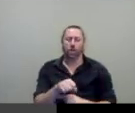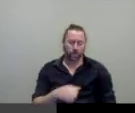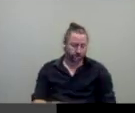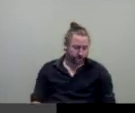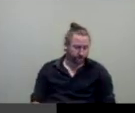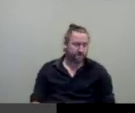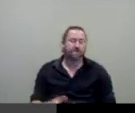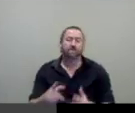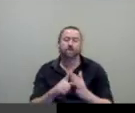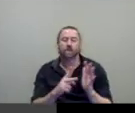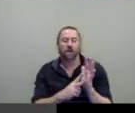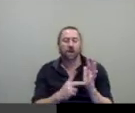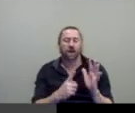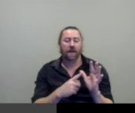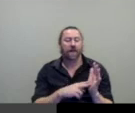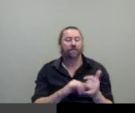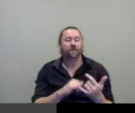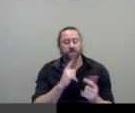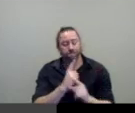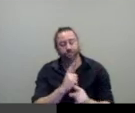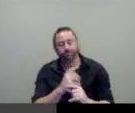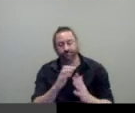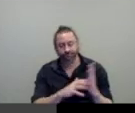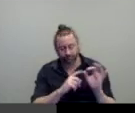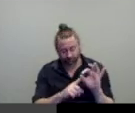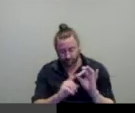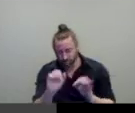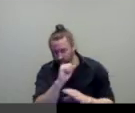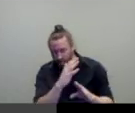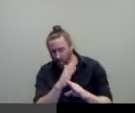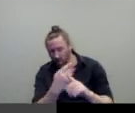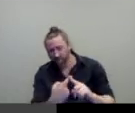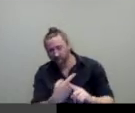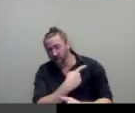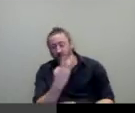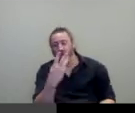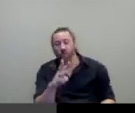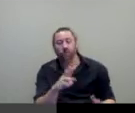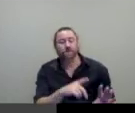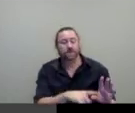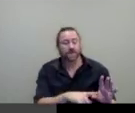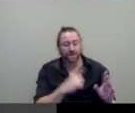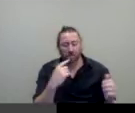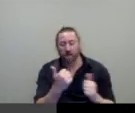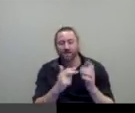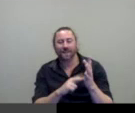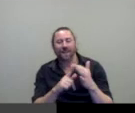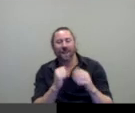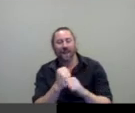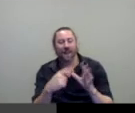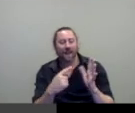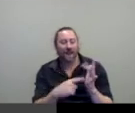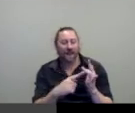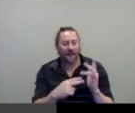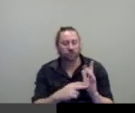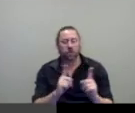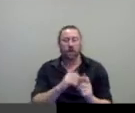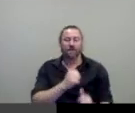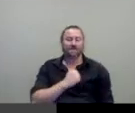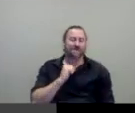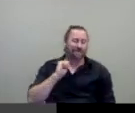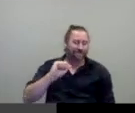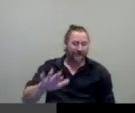survey of 30 years of Newman's practice showcased the negations disavows and excisions in Newman's